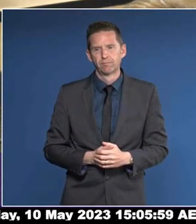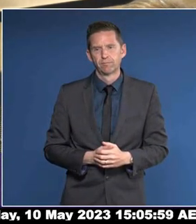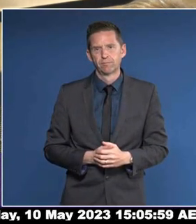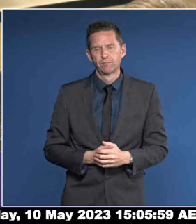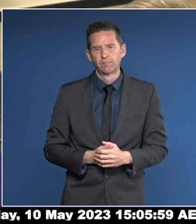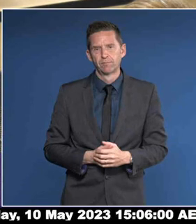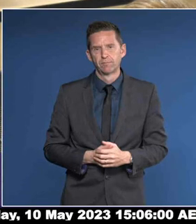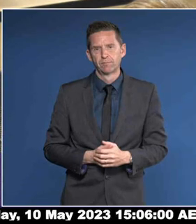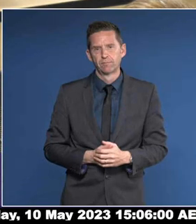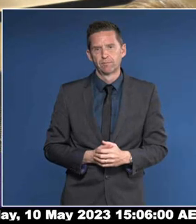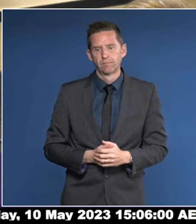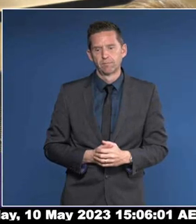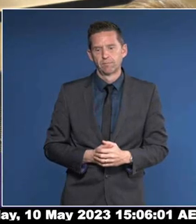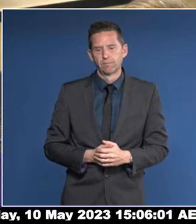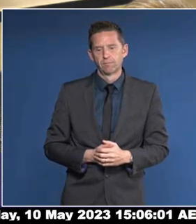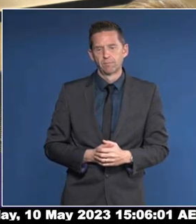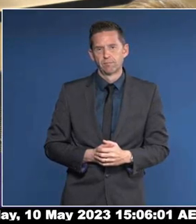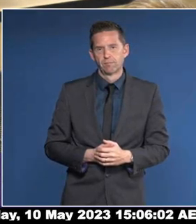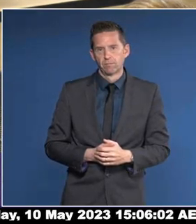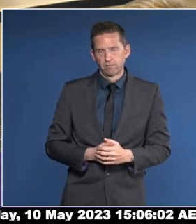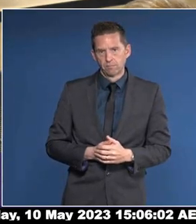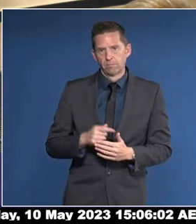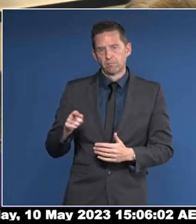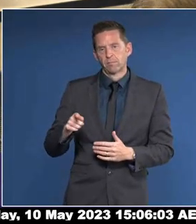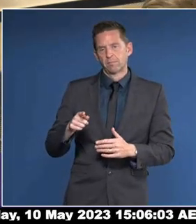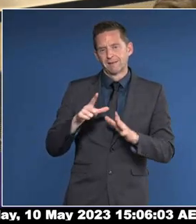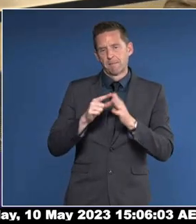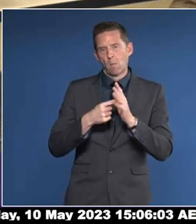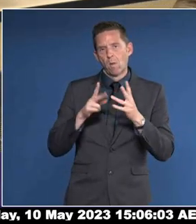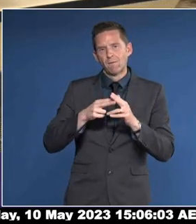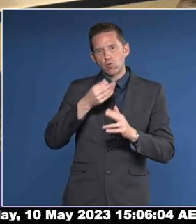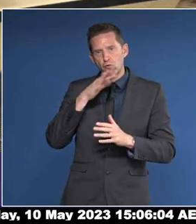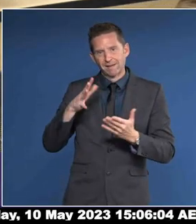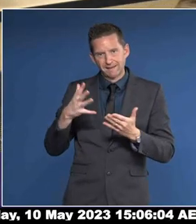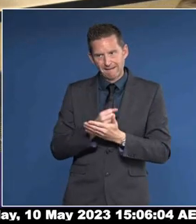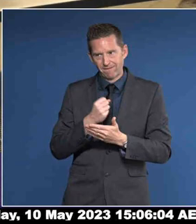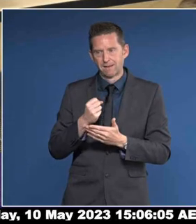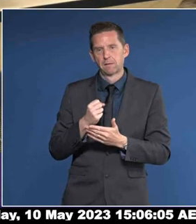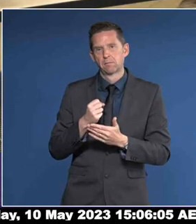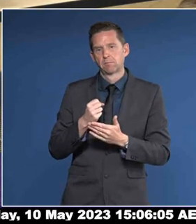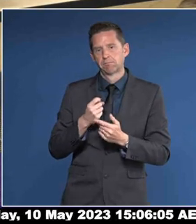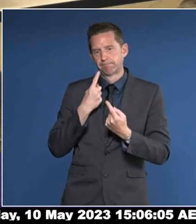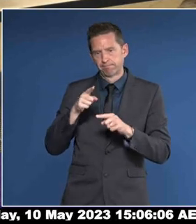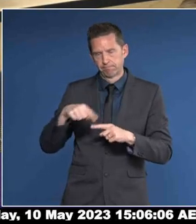'The Department of Child Safety informed participants that the November notification